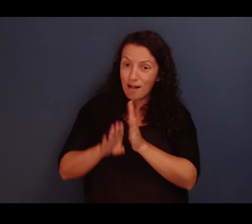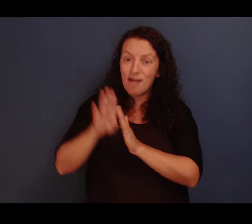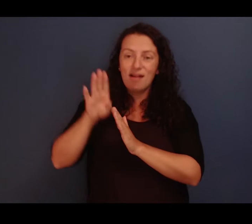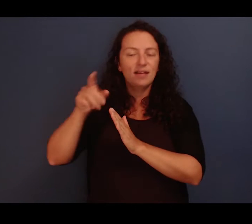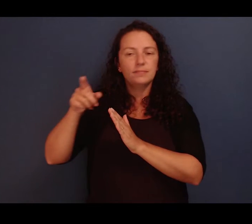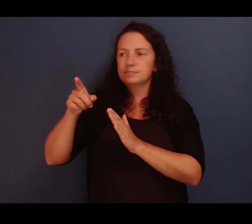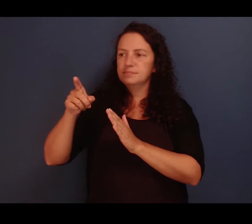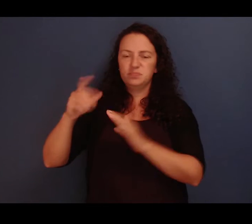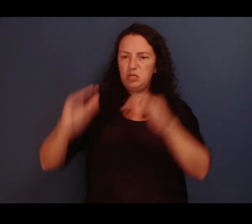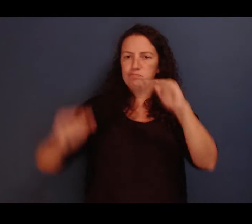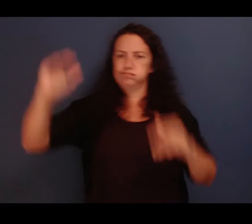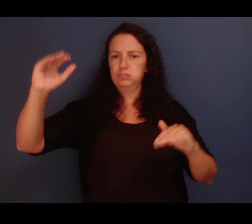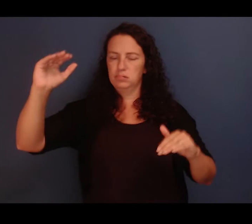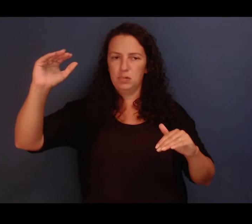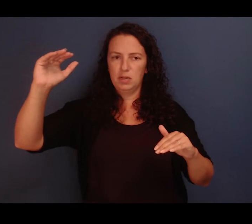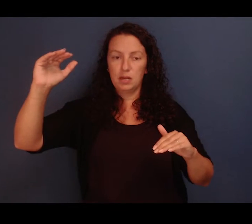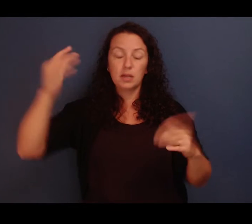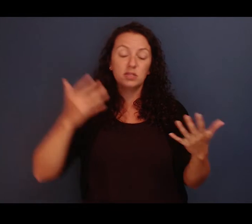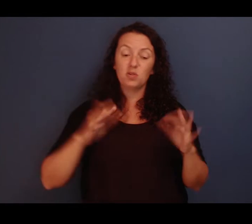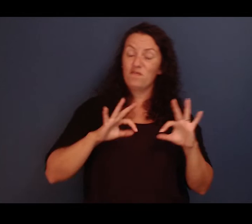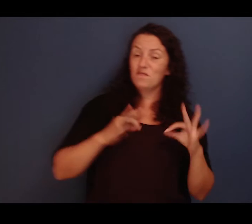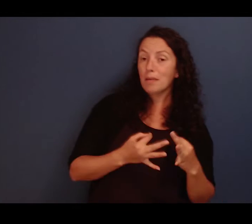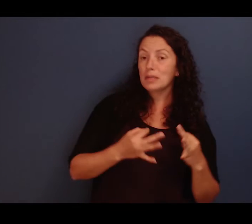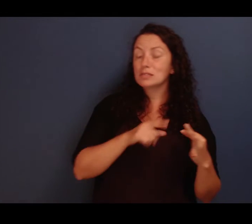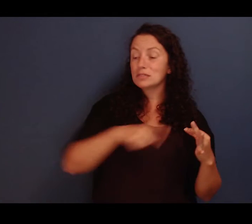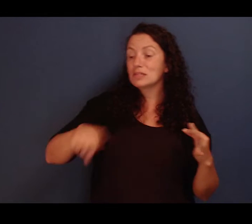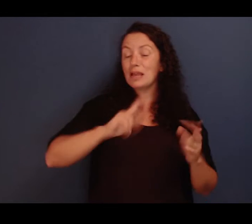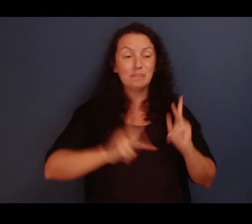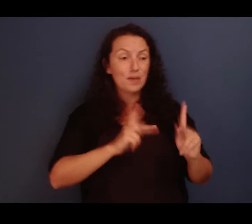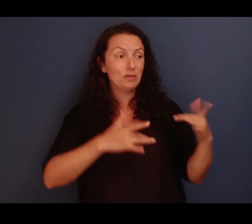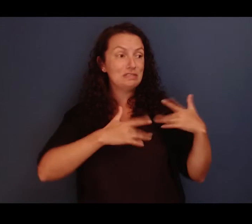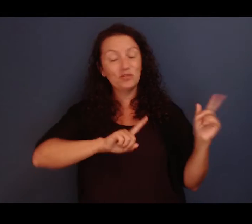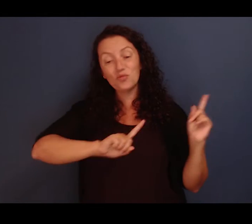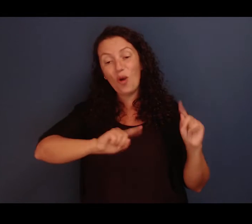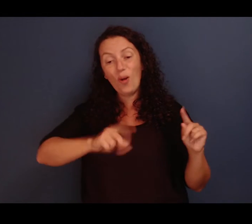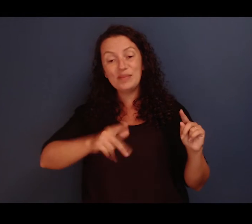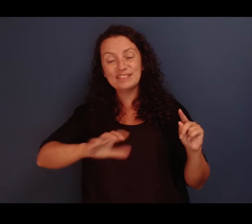more of our students and their families that tend to come to community colleges like PCC,